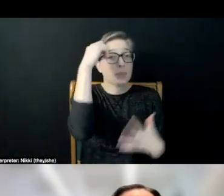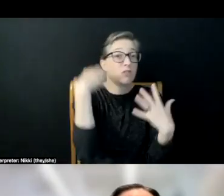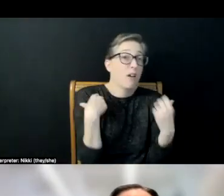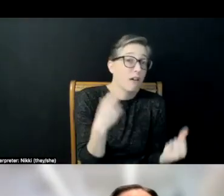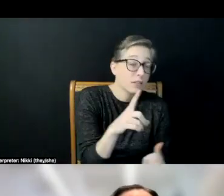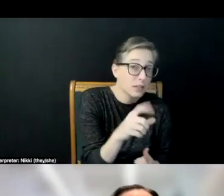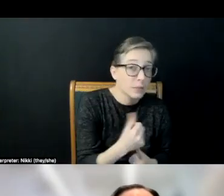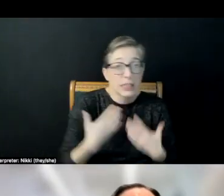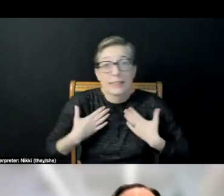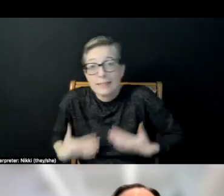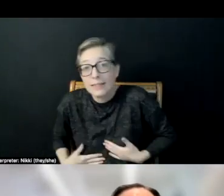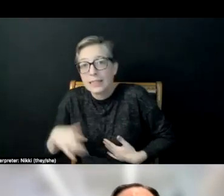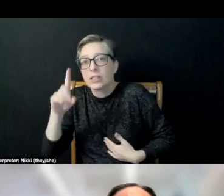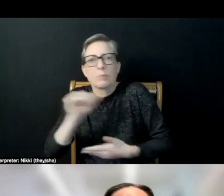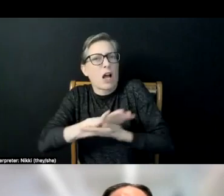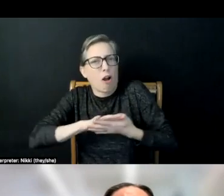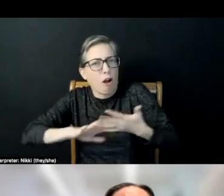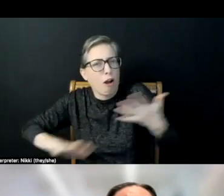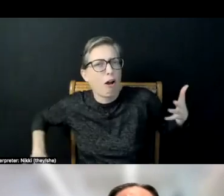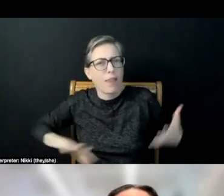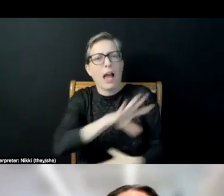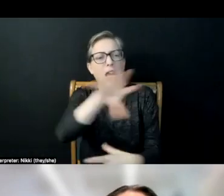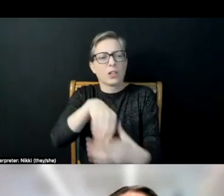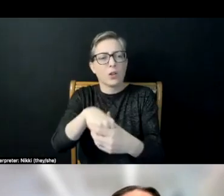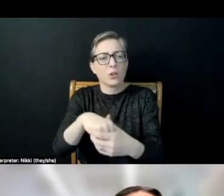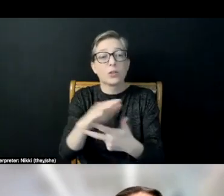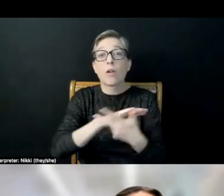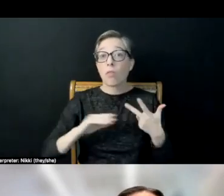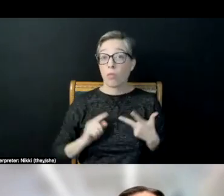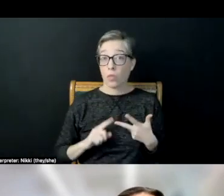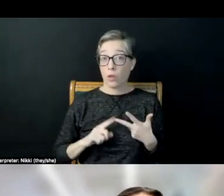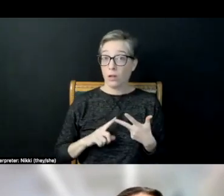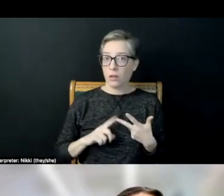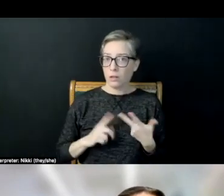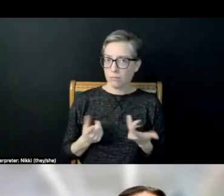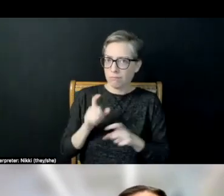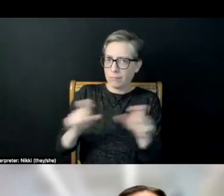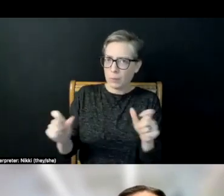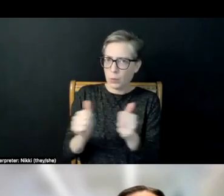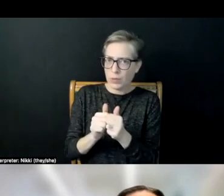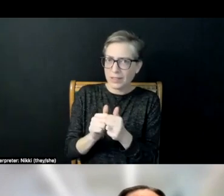disabled people tend to have children at the same rate as non-disabled people.